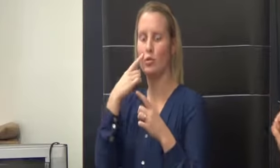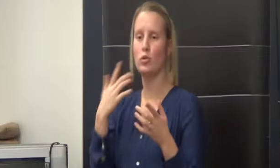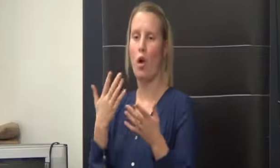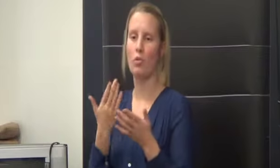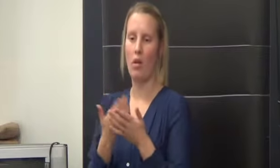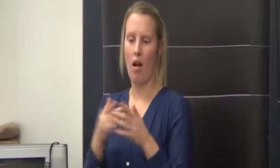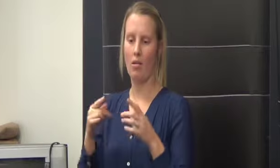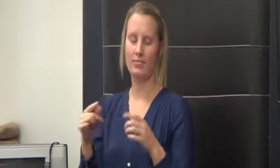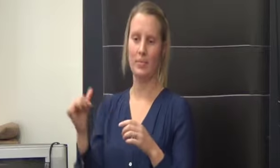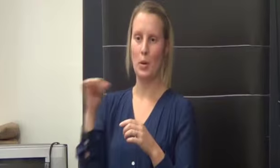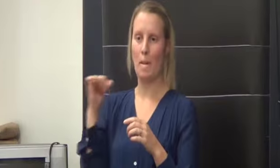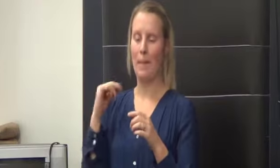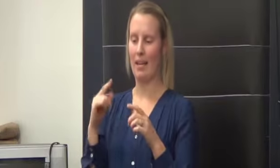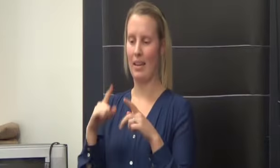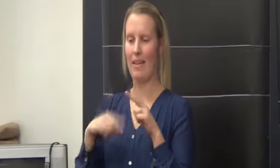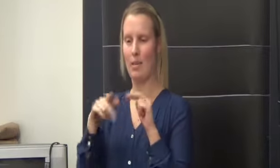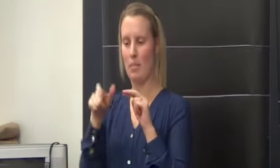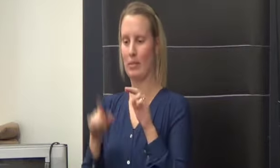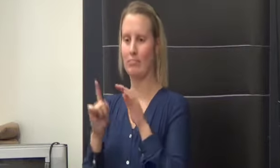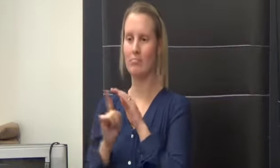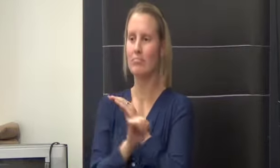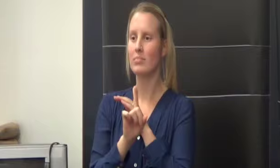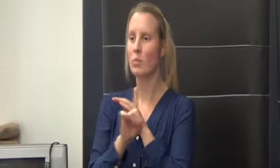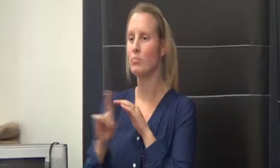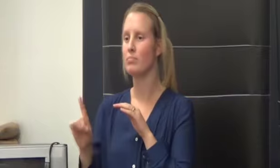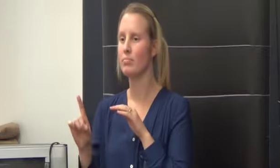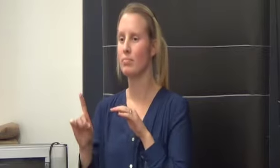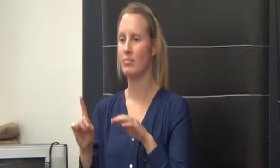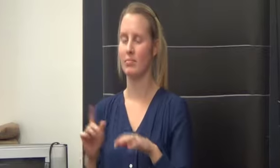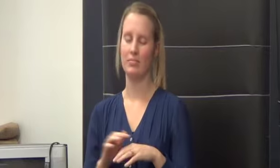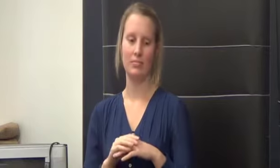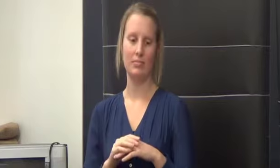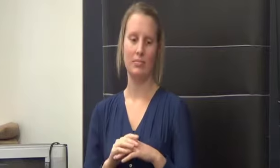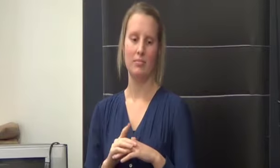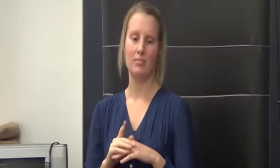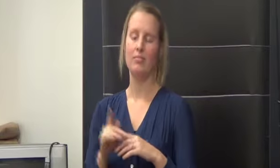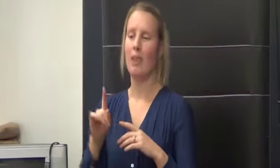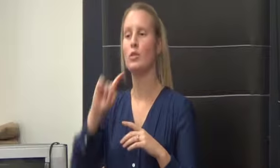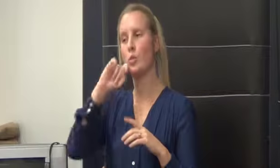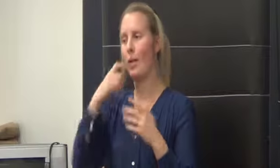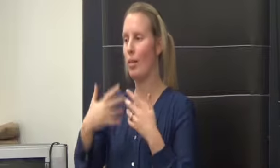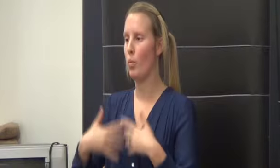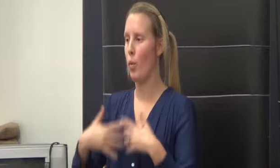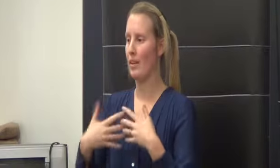A lot of haptics you would actually work out with your communication partners.